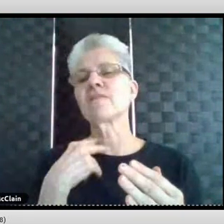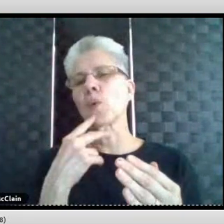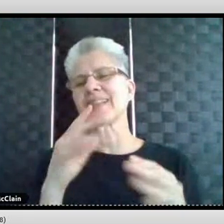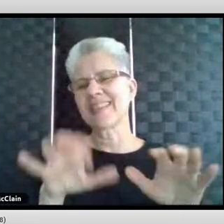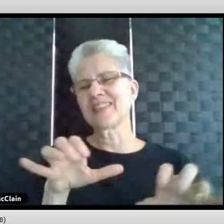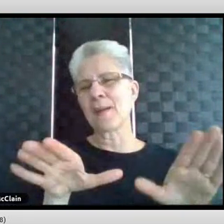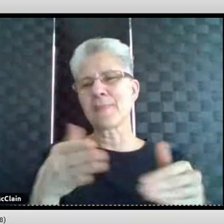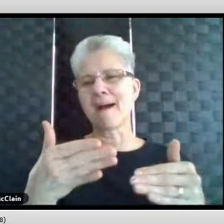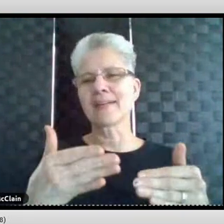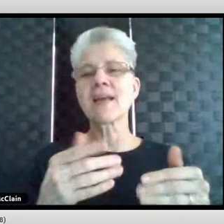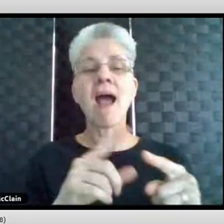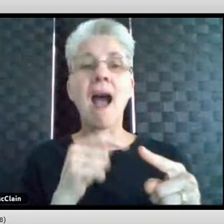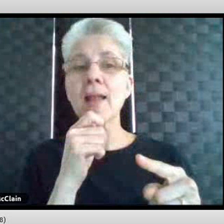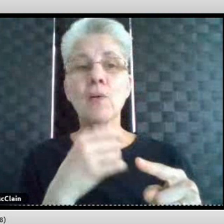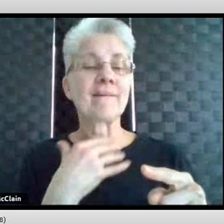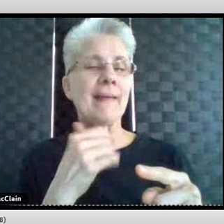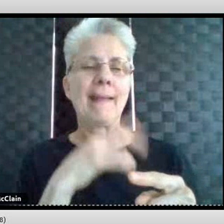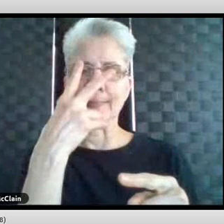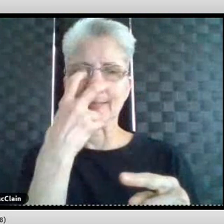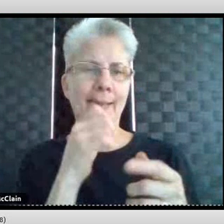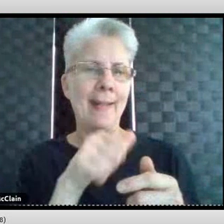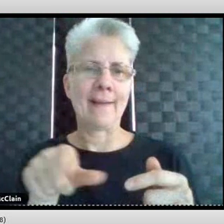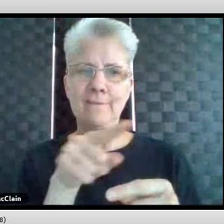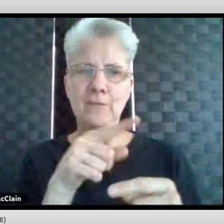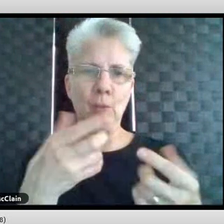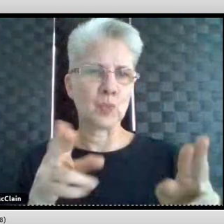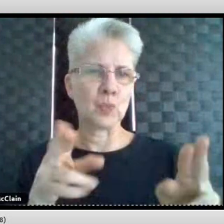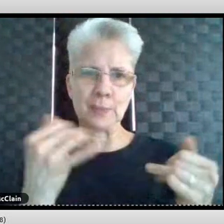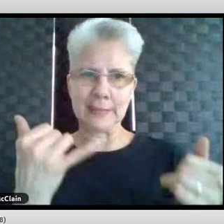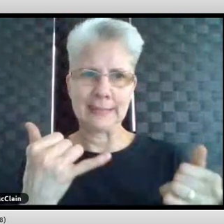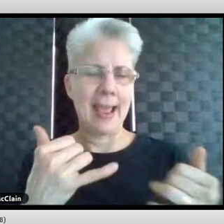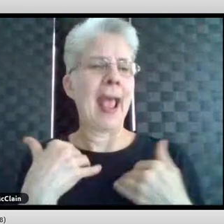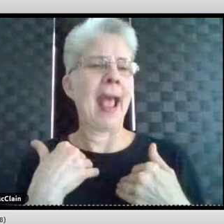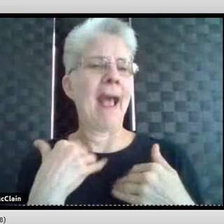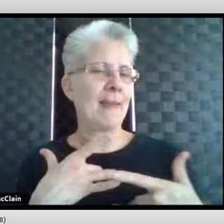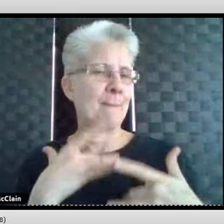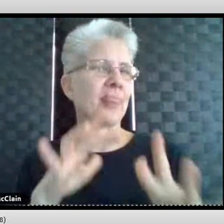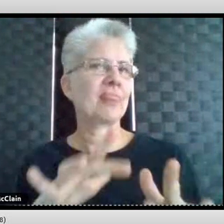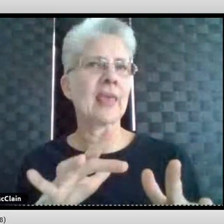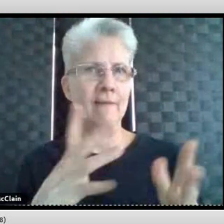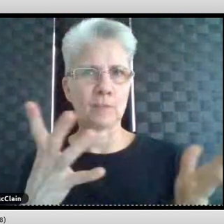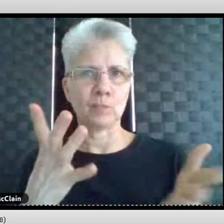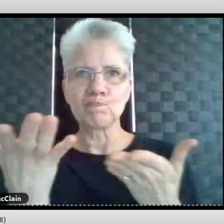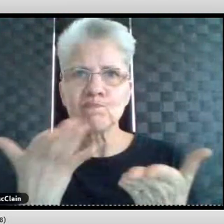I don't have any doubt that everybody in this room today has empathy. If we can leave our assumptions at the door,